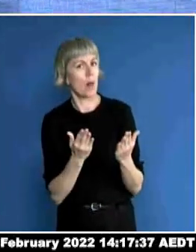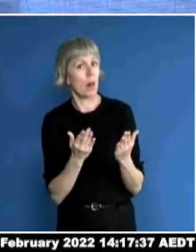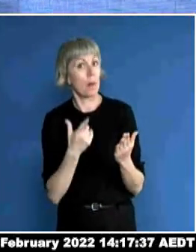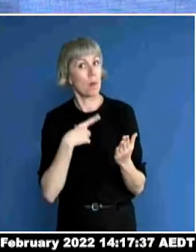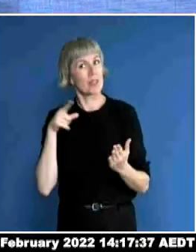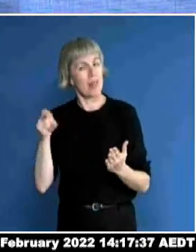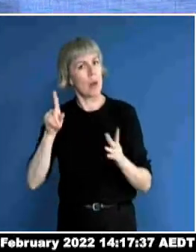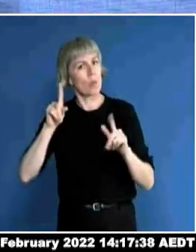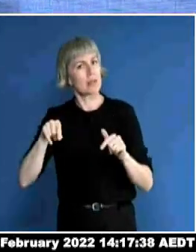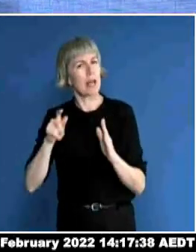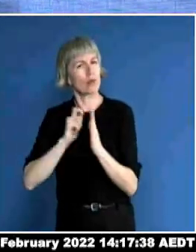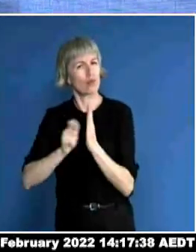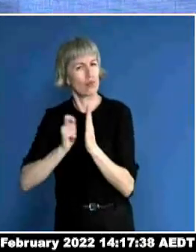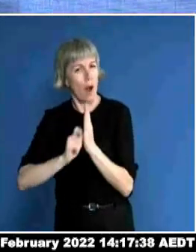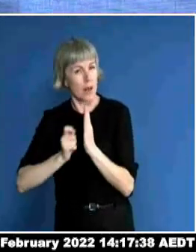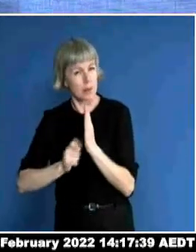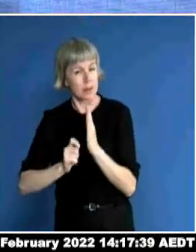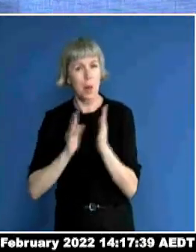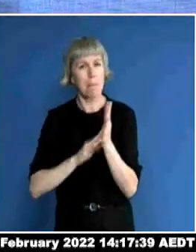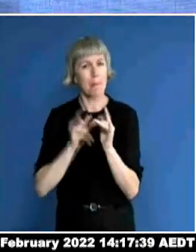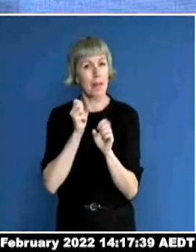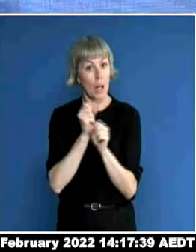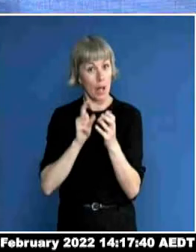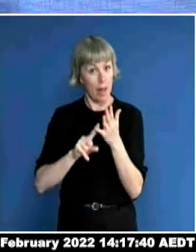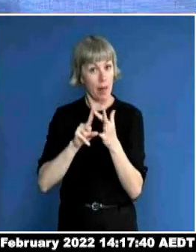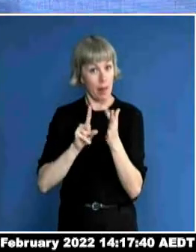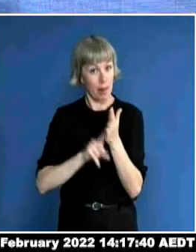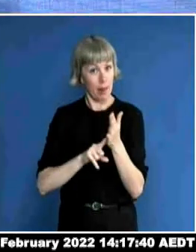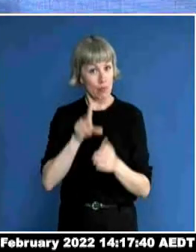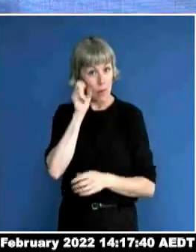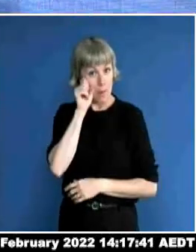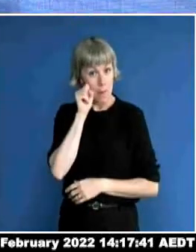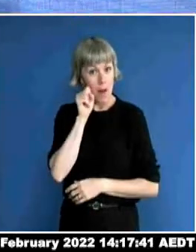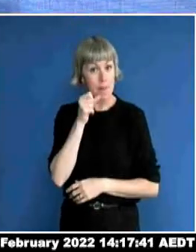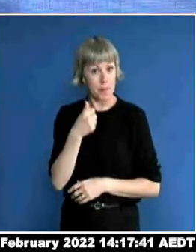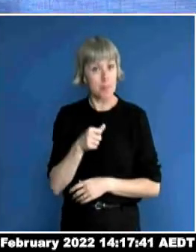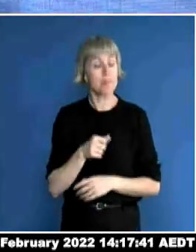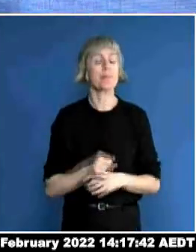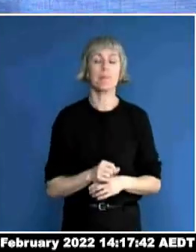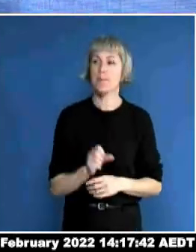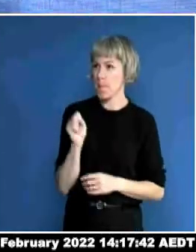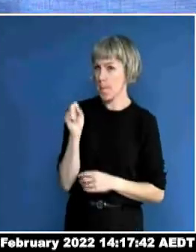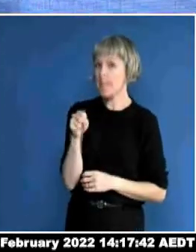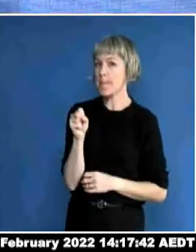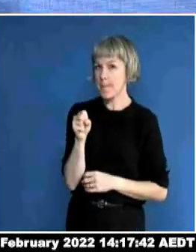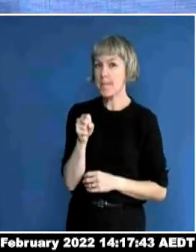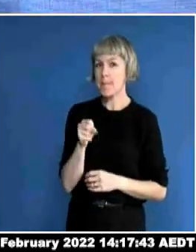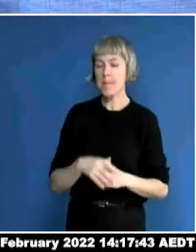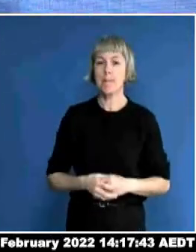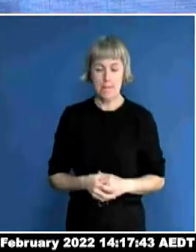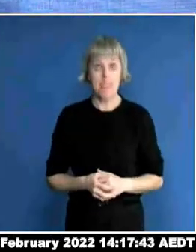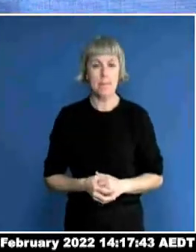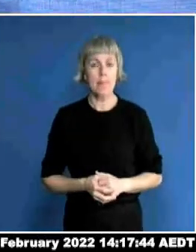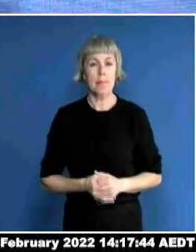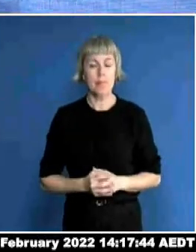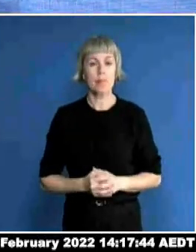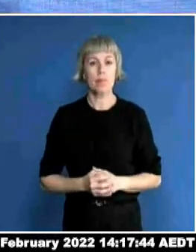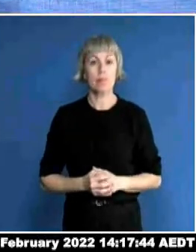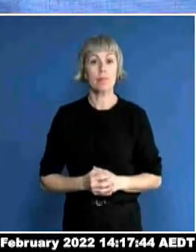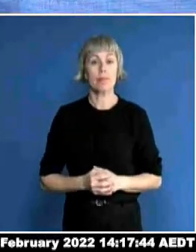Mmm. MS EASTMAN: In early 2020, you provided some feedback on what should be in a